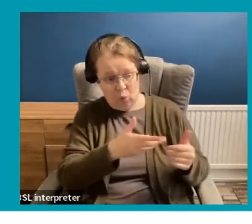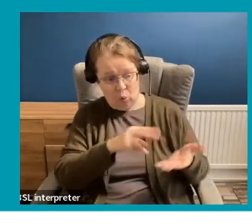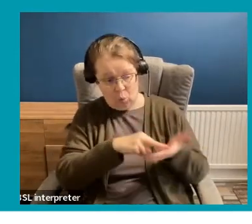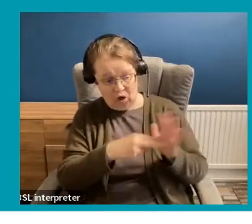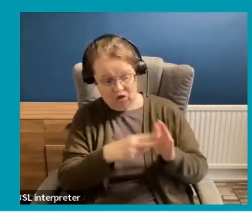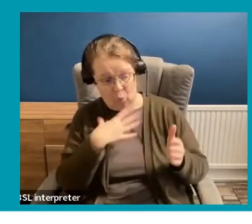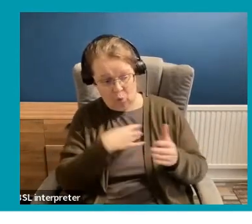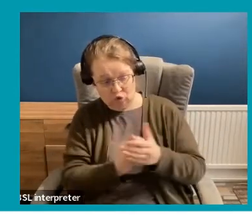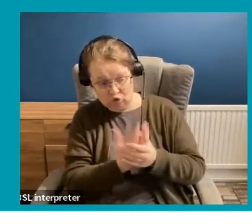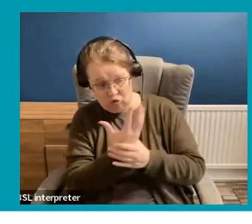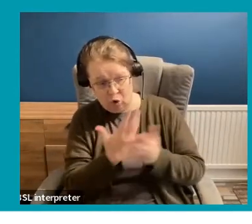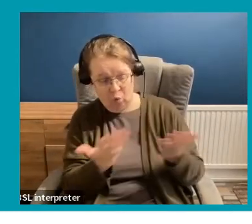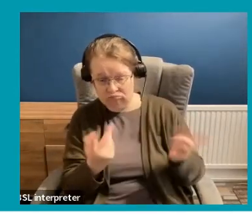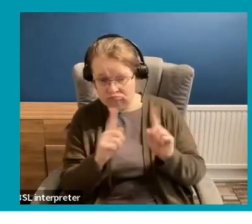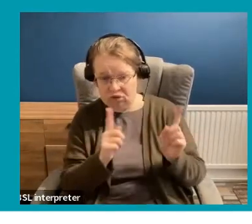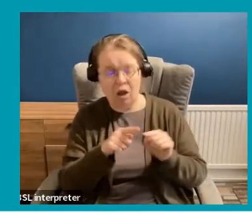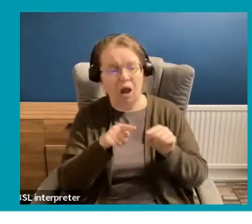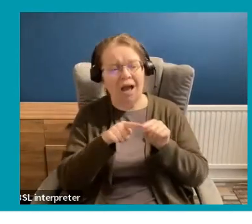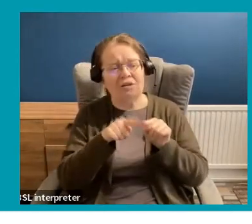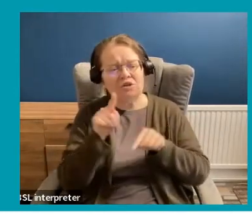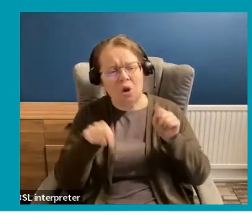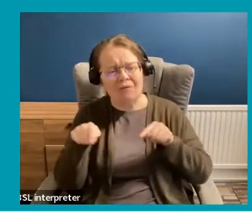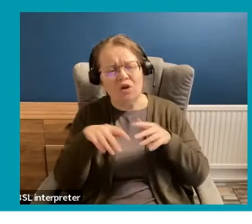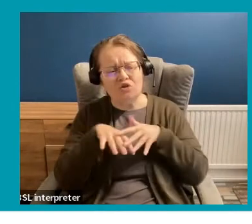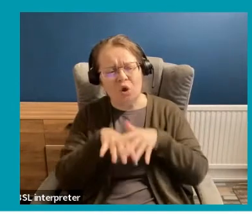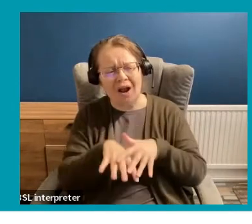and then how is it diversity and inclusion going to enable that growth?